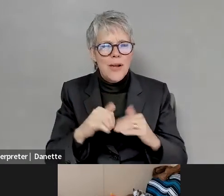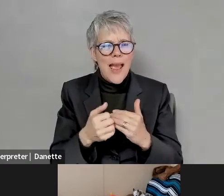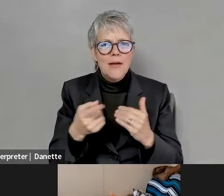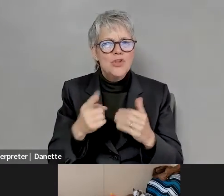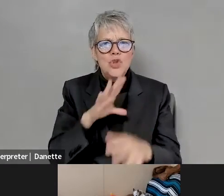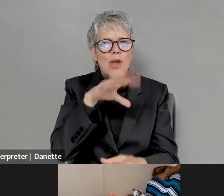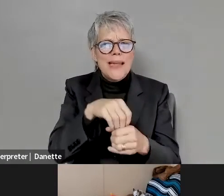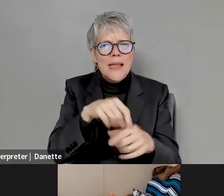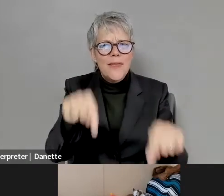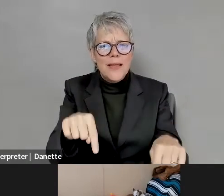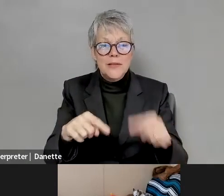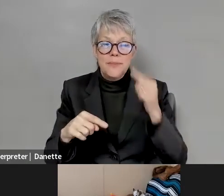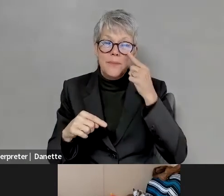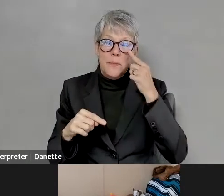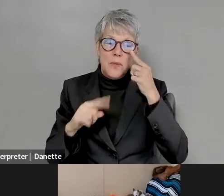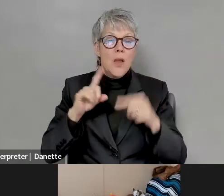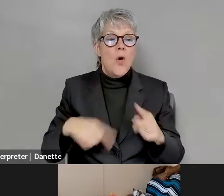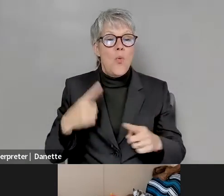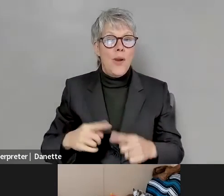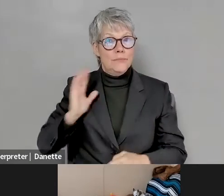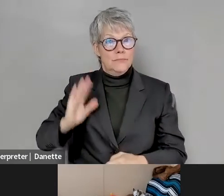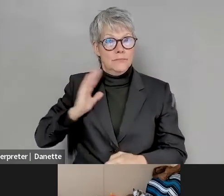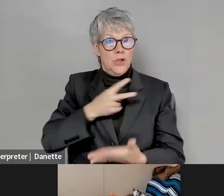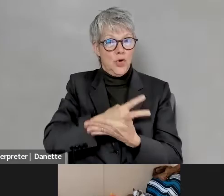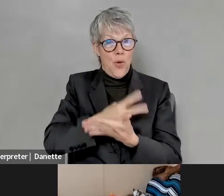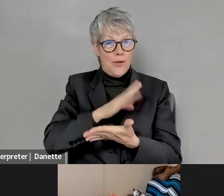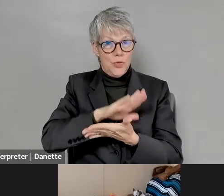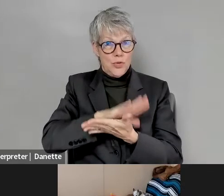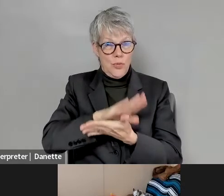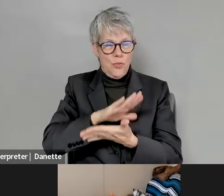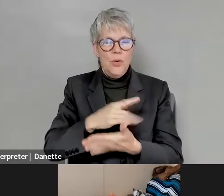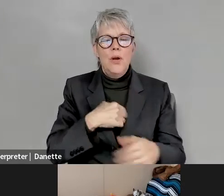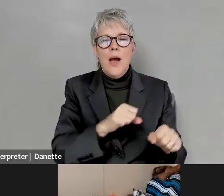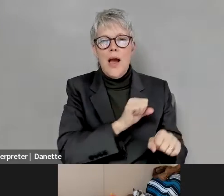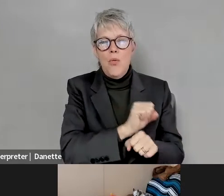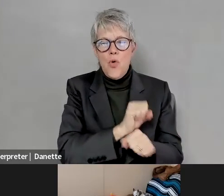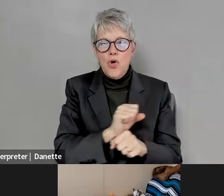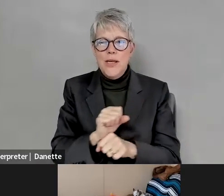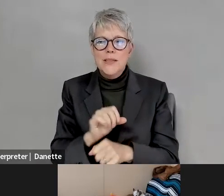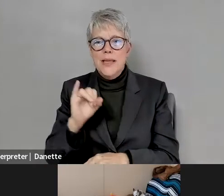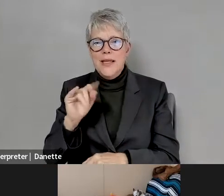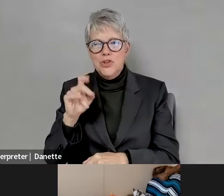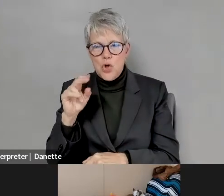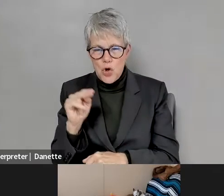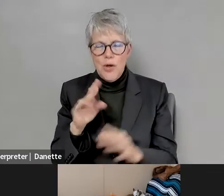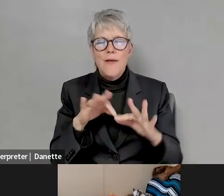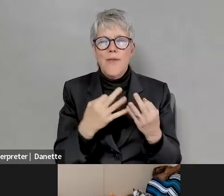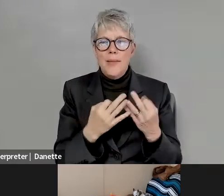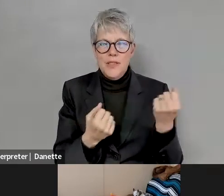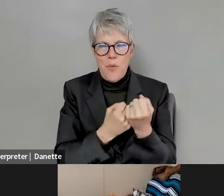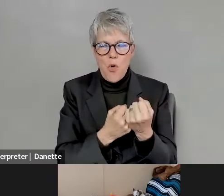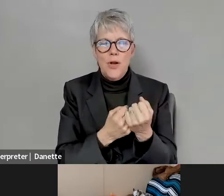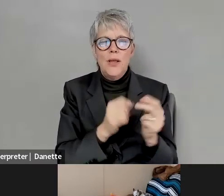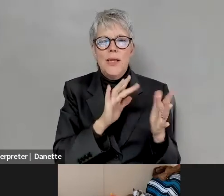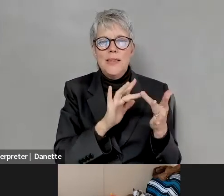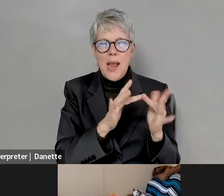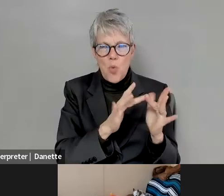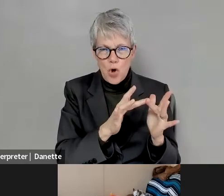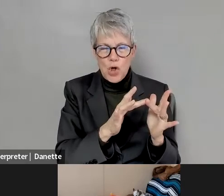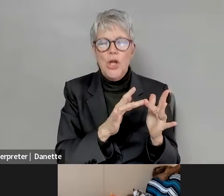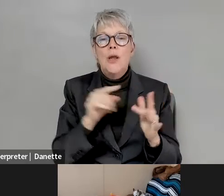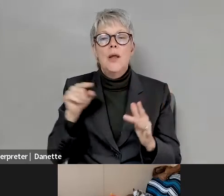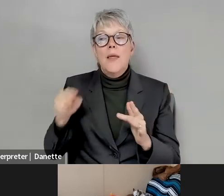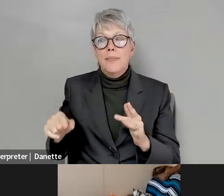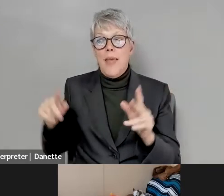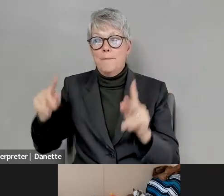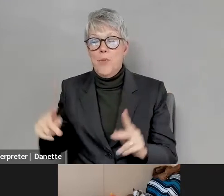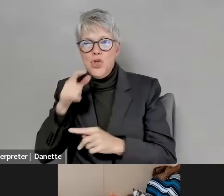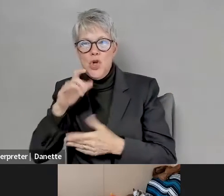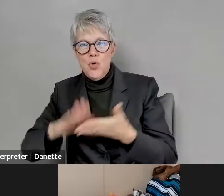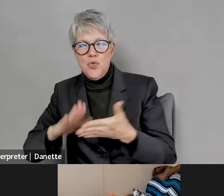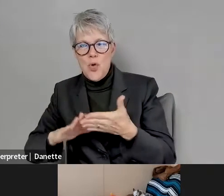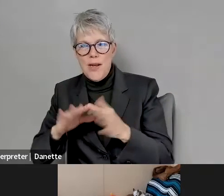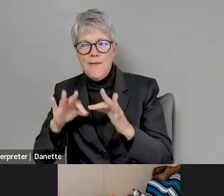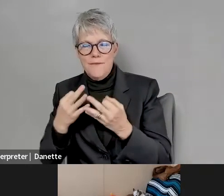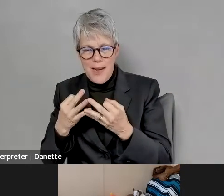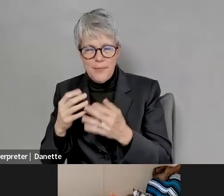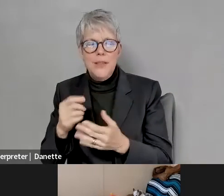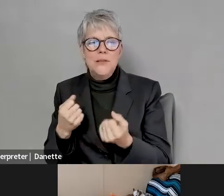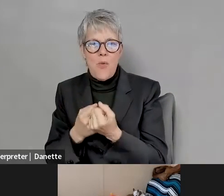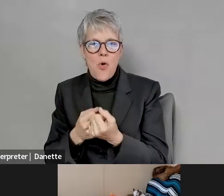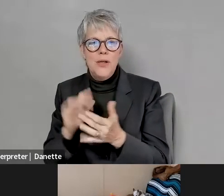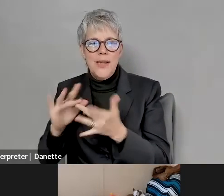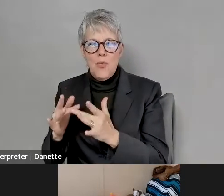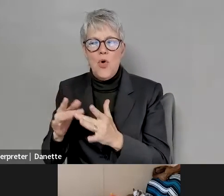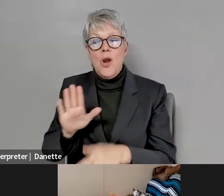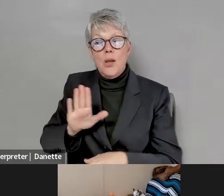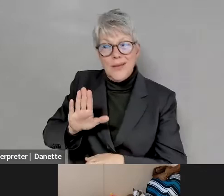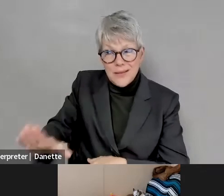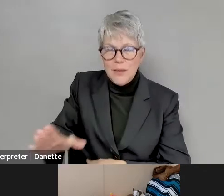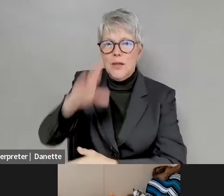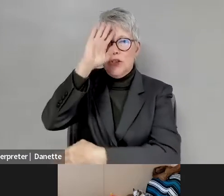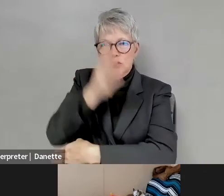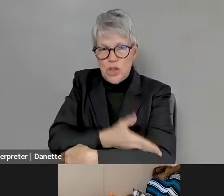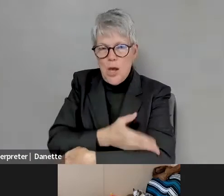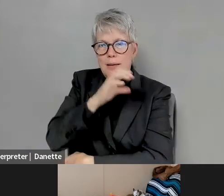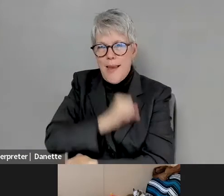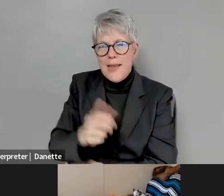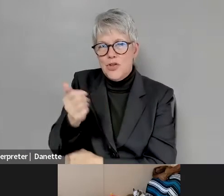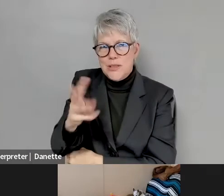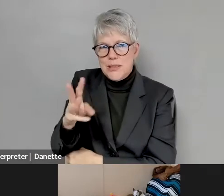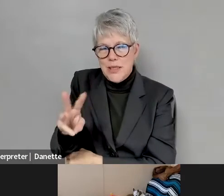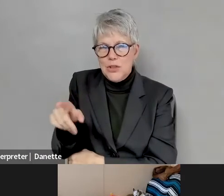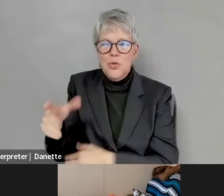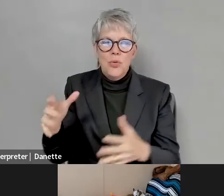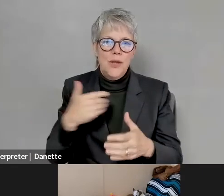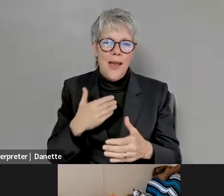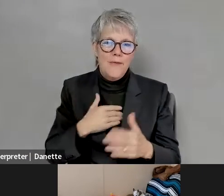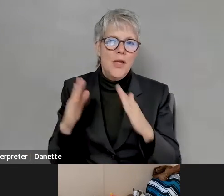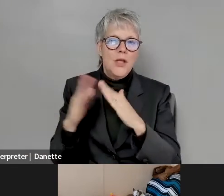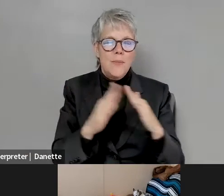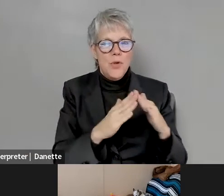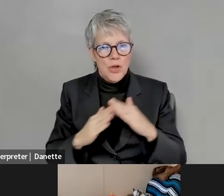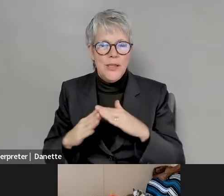Cameron Kempson: Yeah. So when I was in graduate school I was working um as an intern and family support network, and the person who was running family support Network had a son who was sixteen, and she really wanted him to have some community based education and experience. So